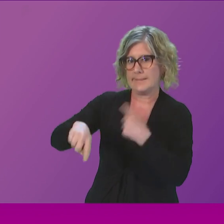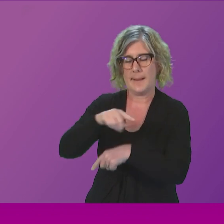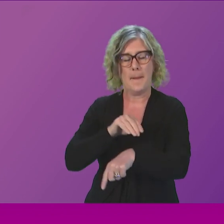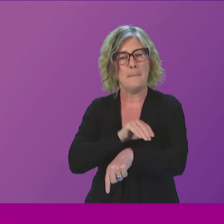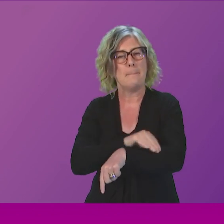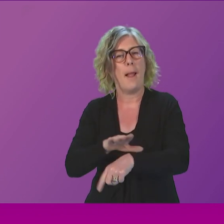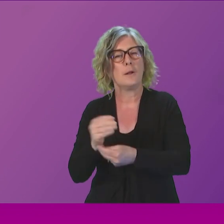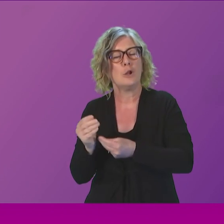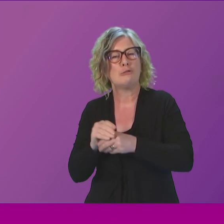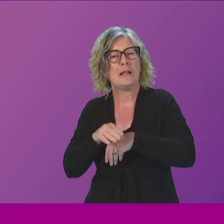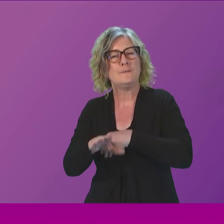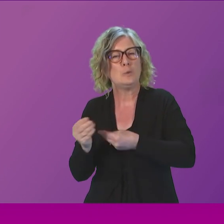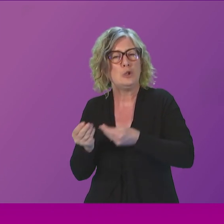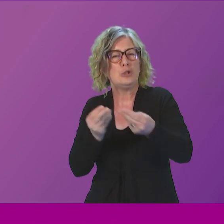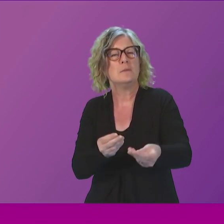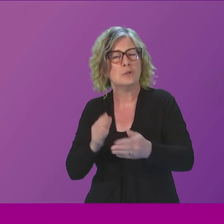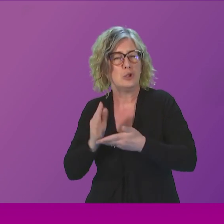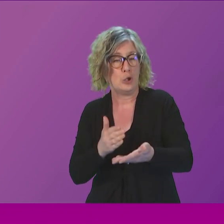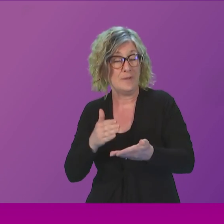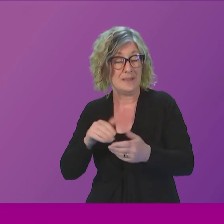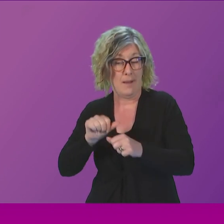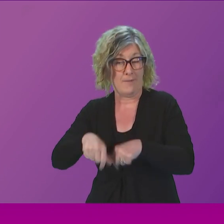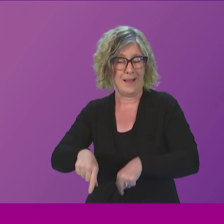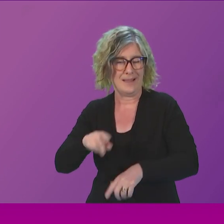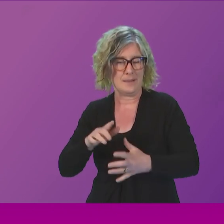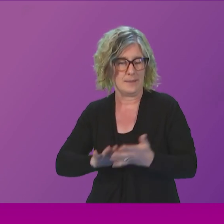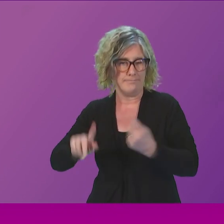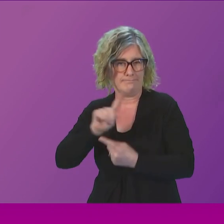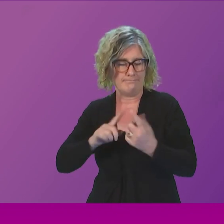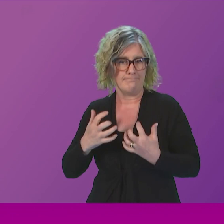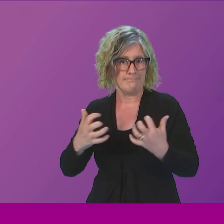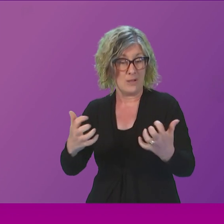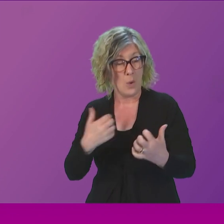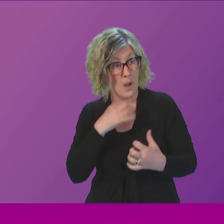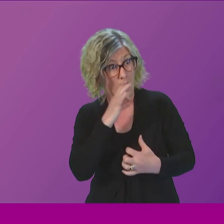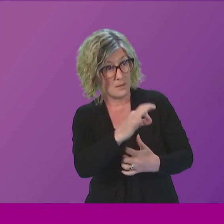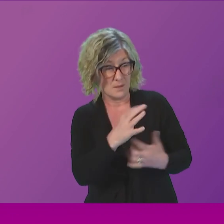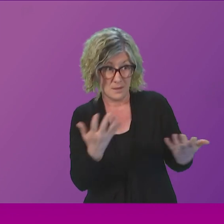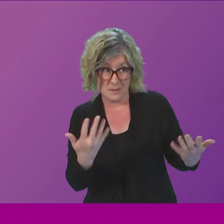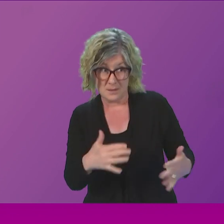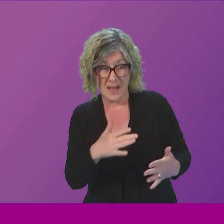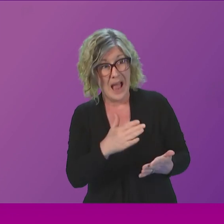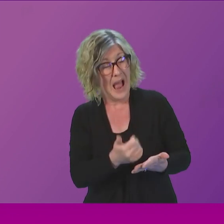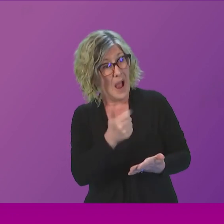Does the First Minister share my view about that immense NHS service, thank all those